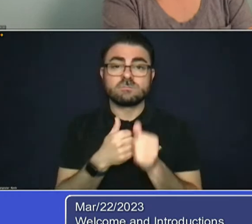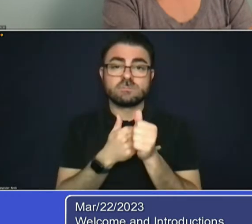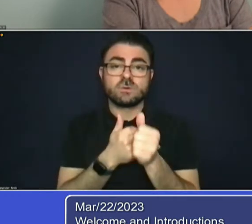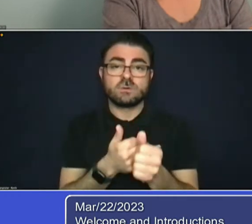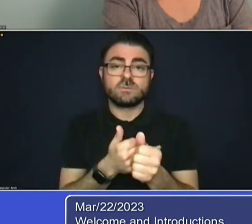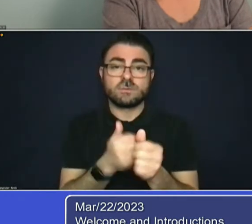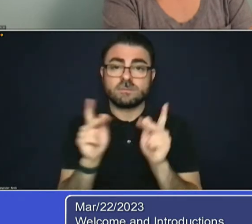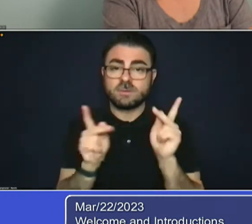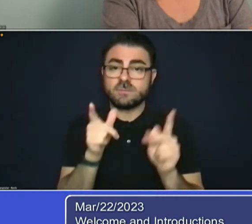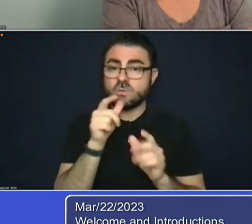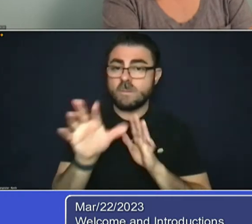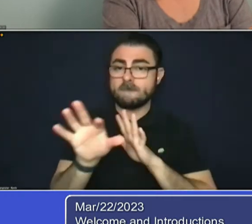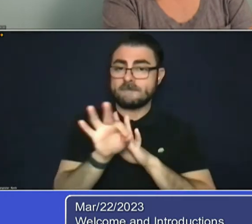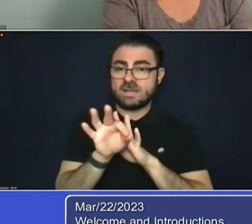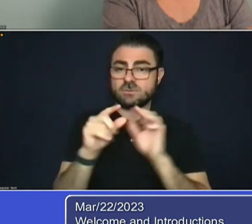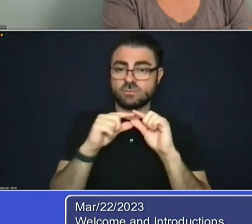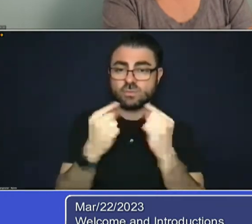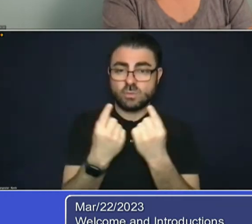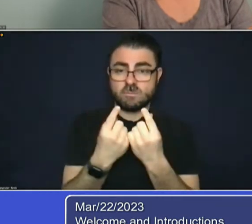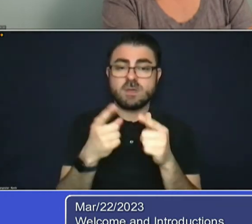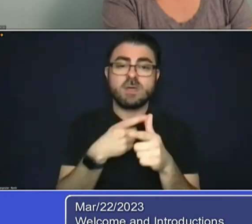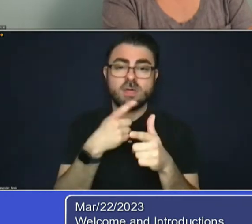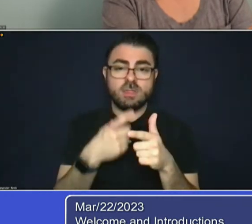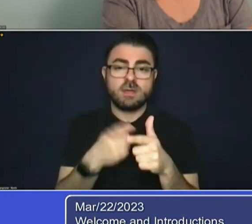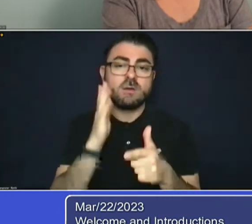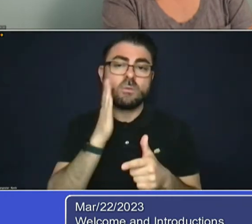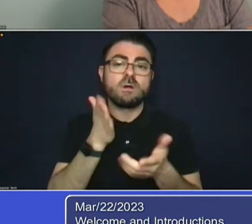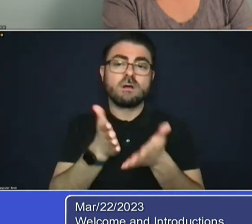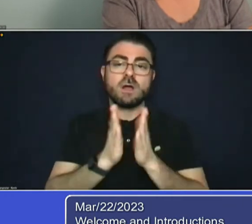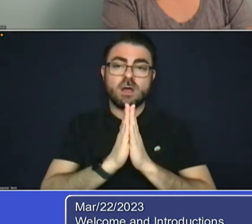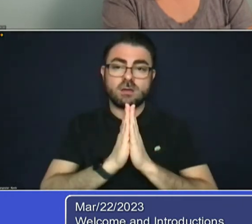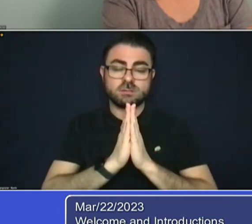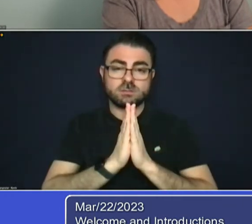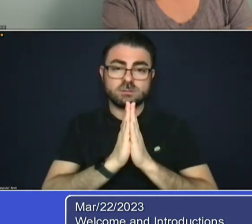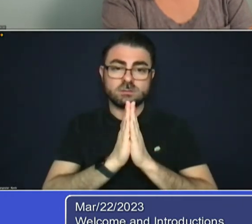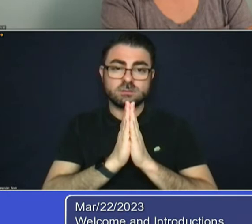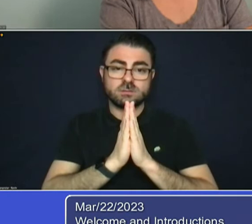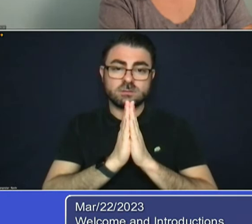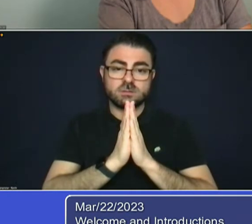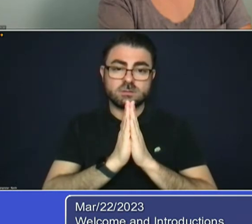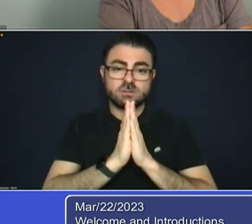RACHEL WILL GO WITH THE FOLKS